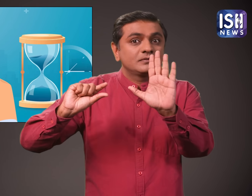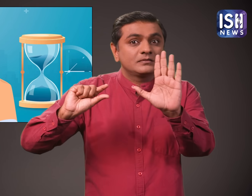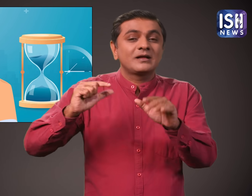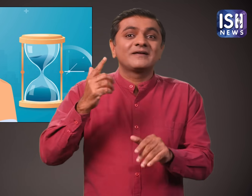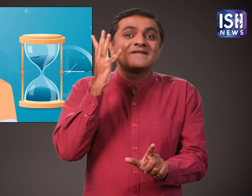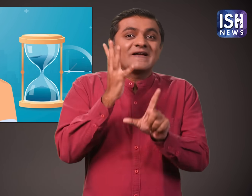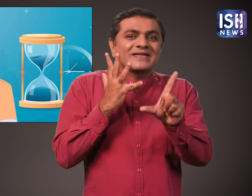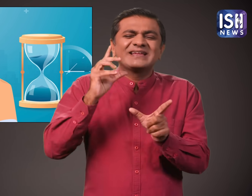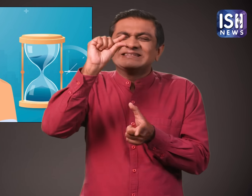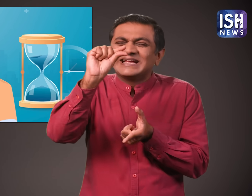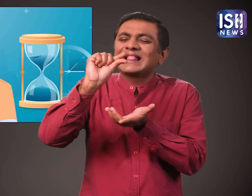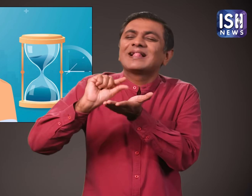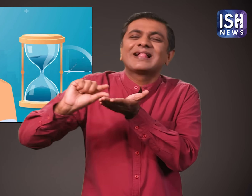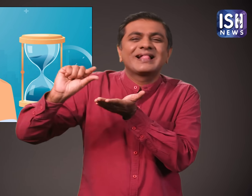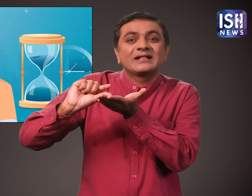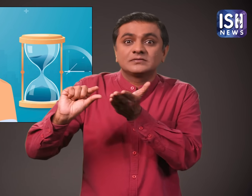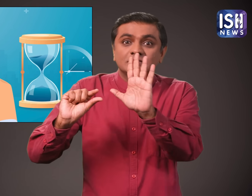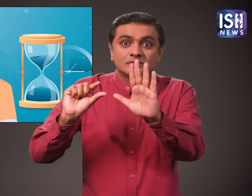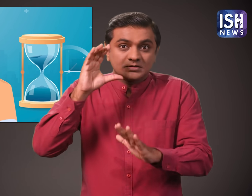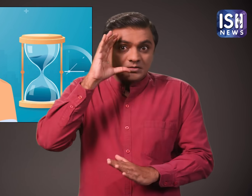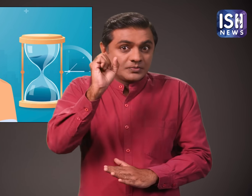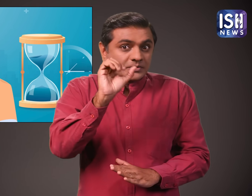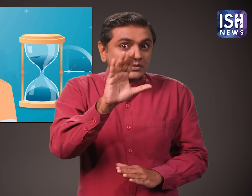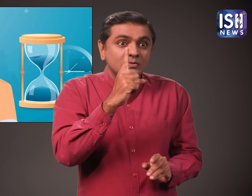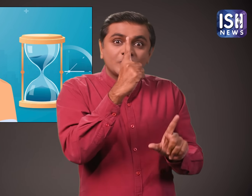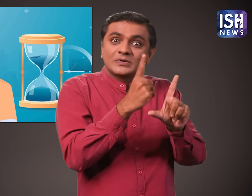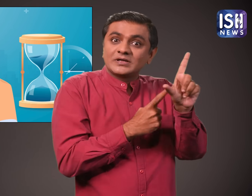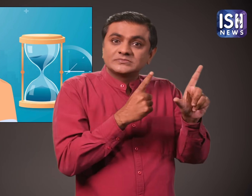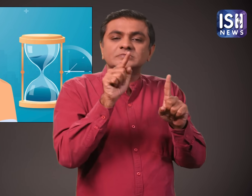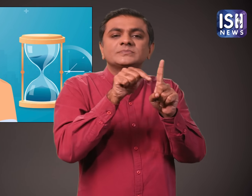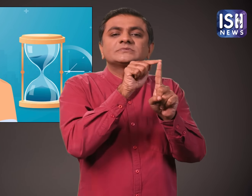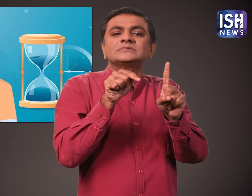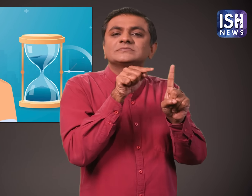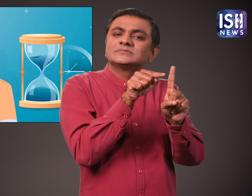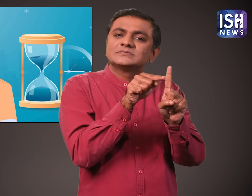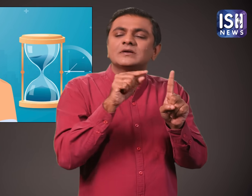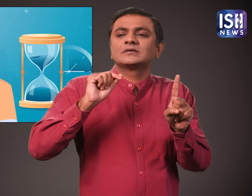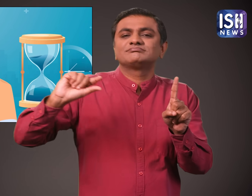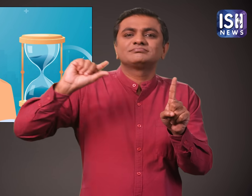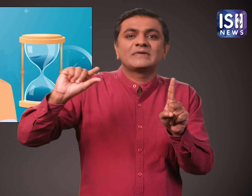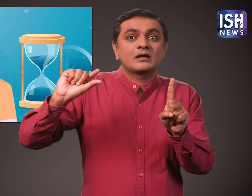And repaying in 5 years, will be most beneficial. You may have an annual rate of repayment.